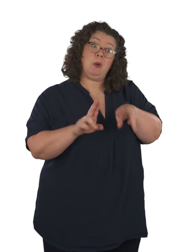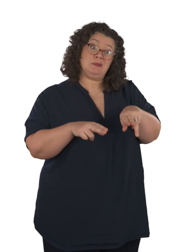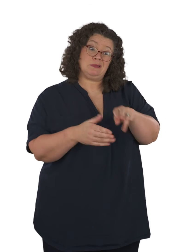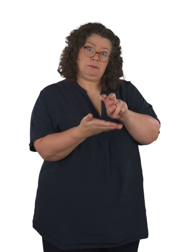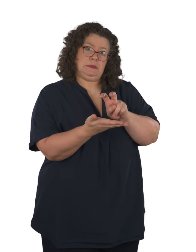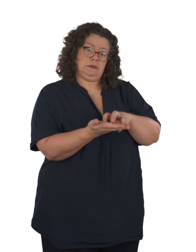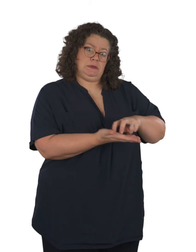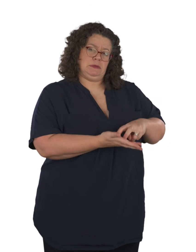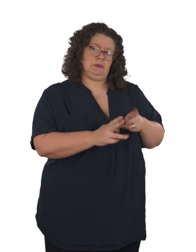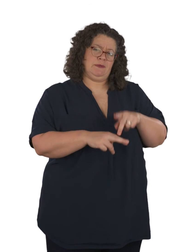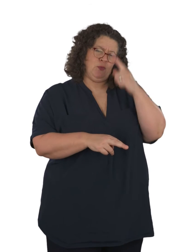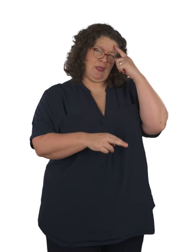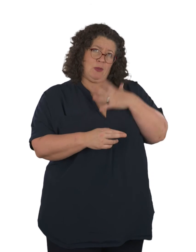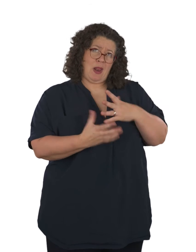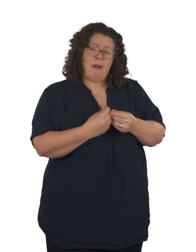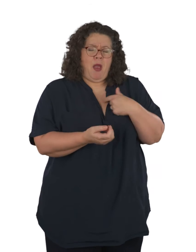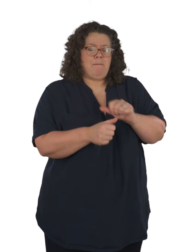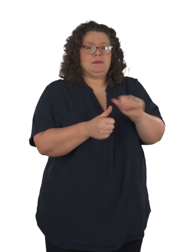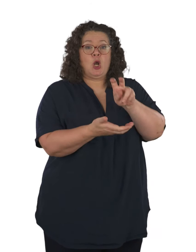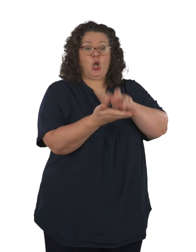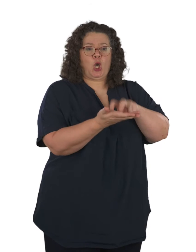Make notes during the assessment, if you think it will help.